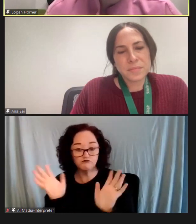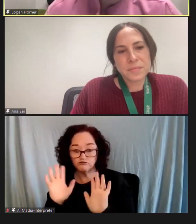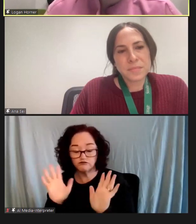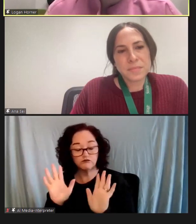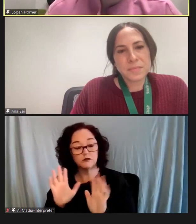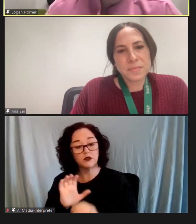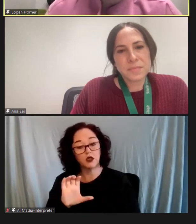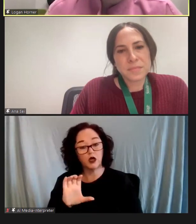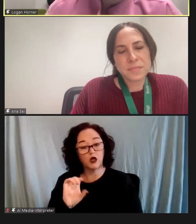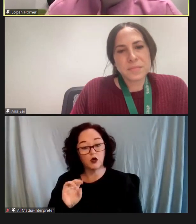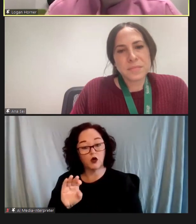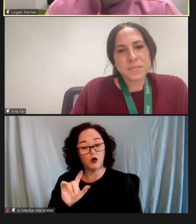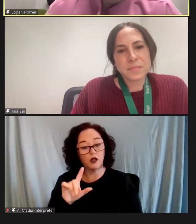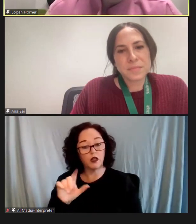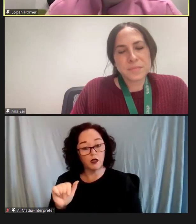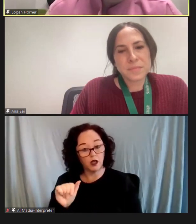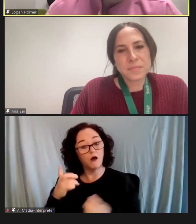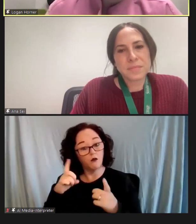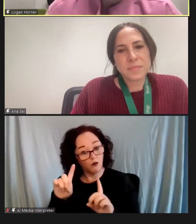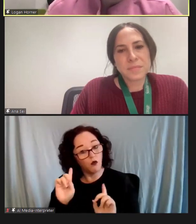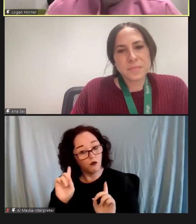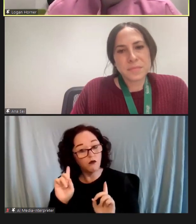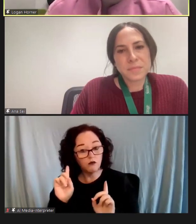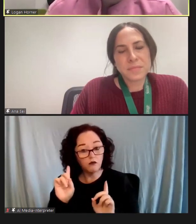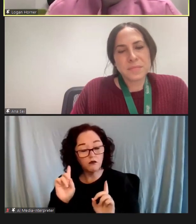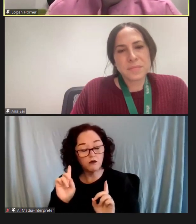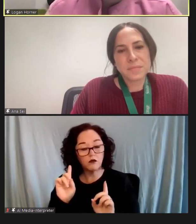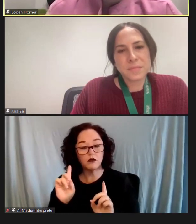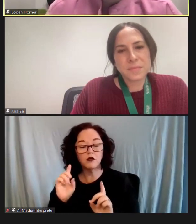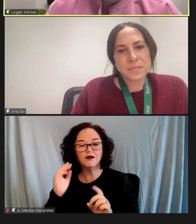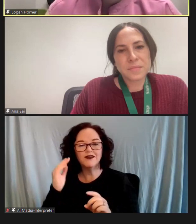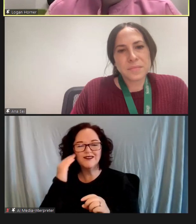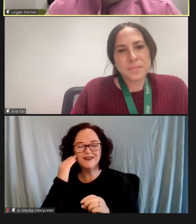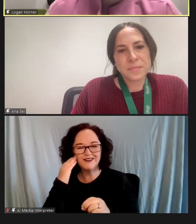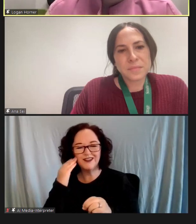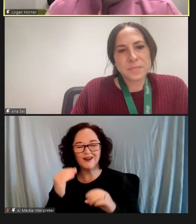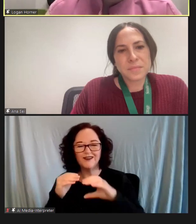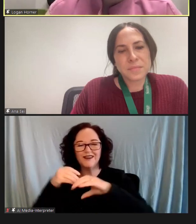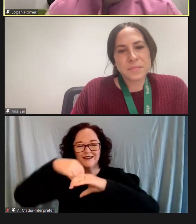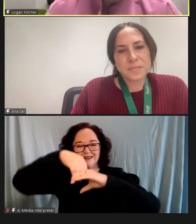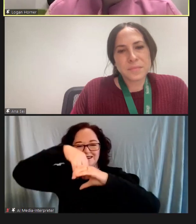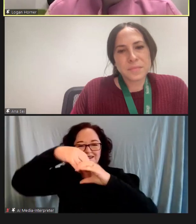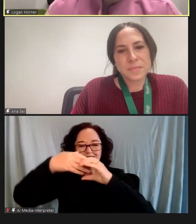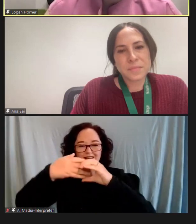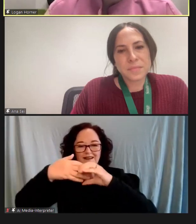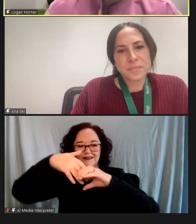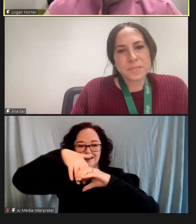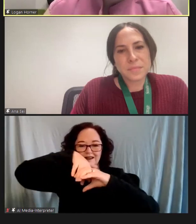test the copia and know that those outer